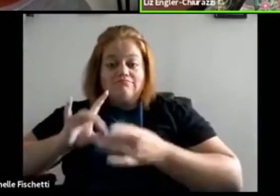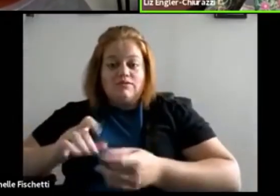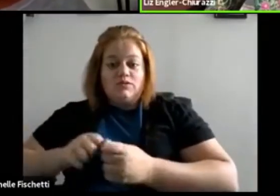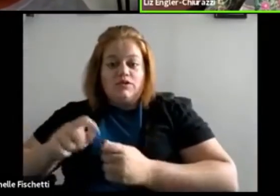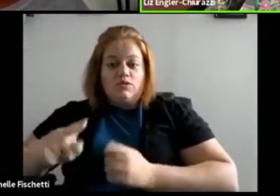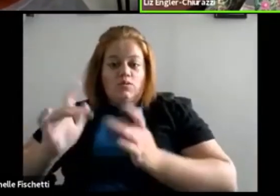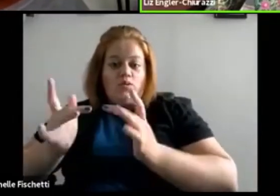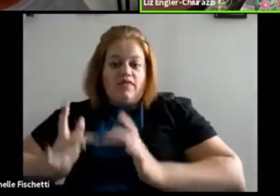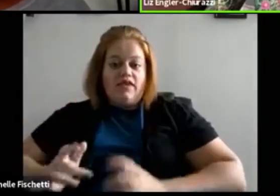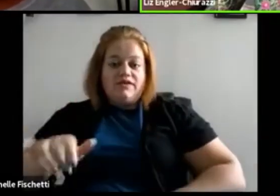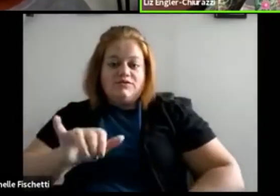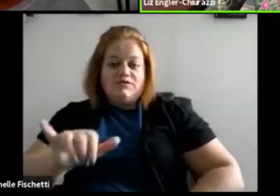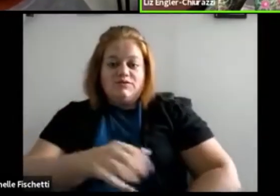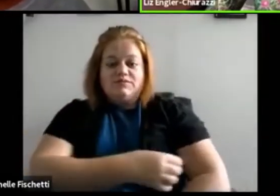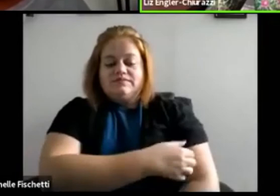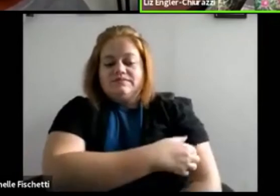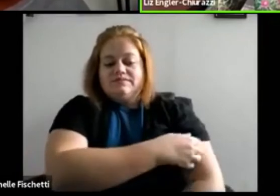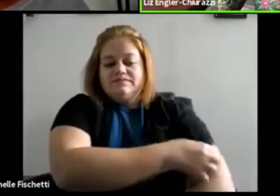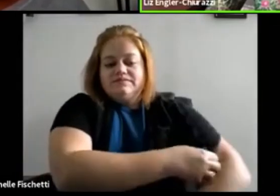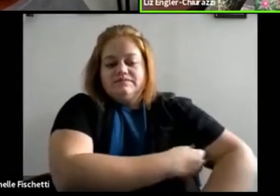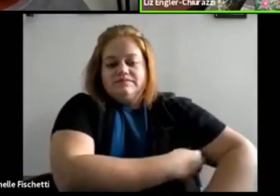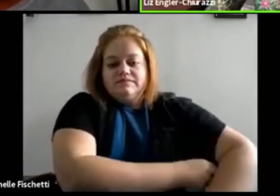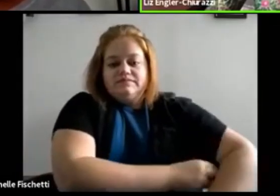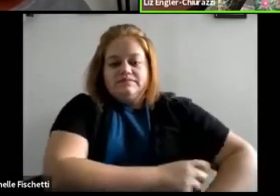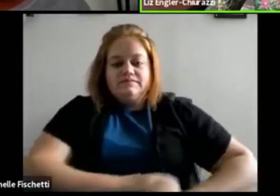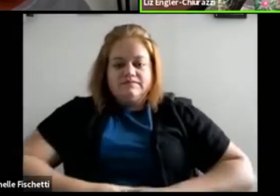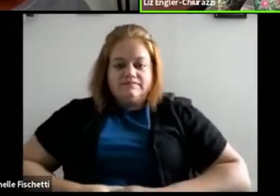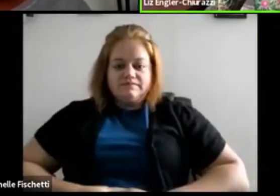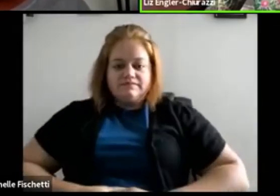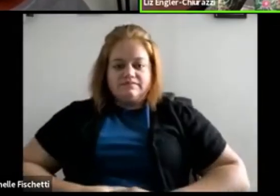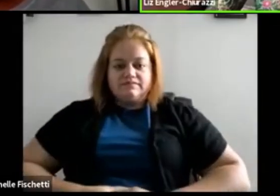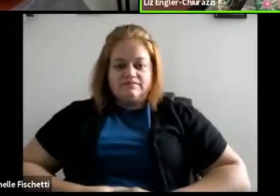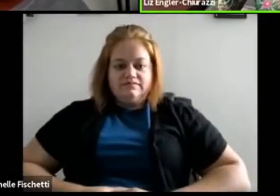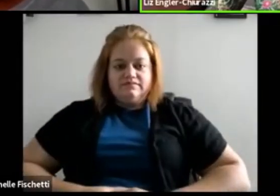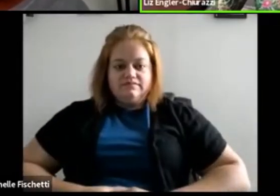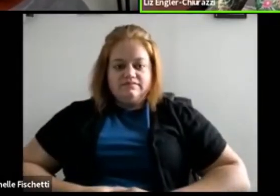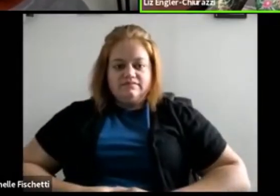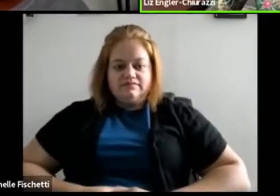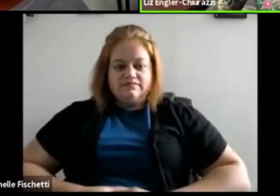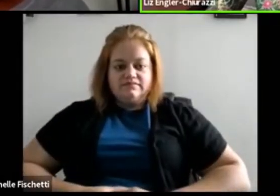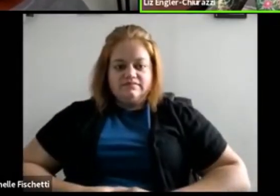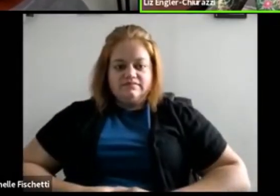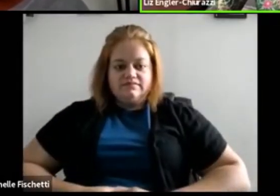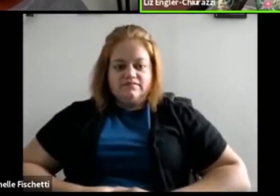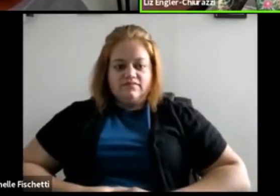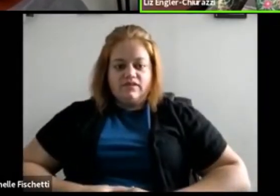really interested. I think the first and and most important thing that can be